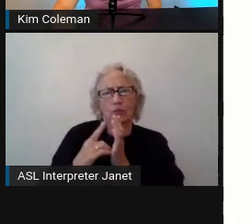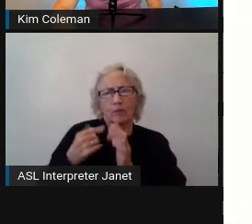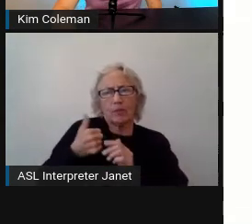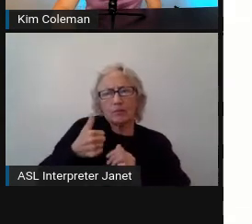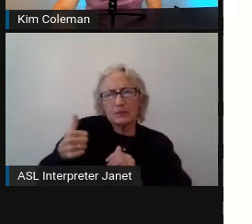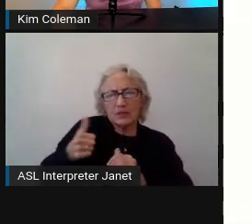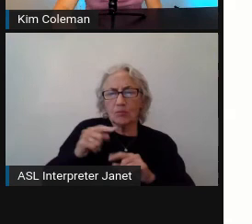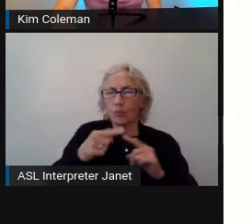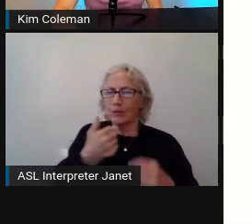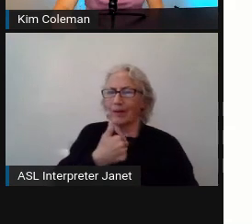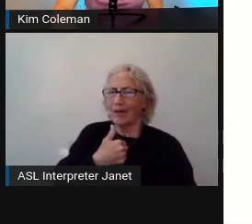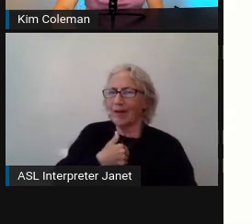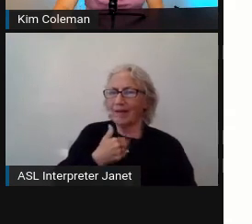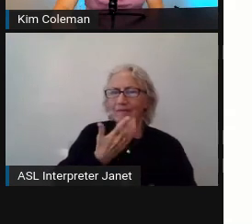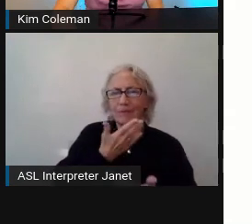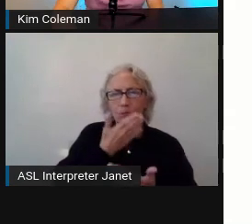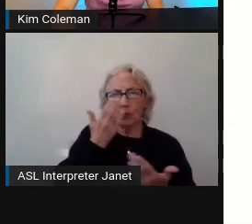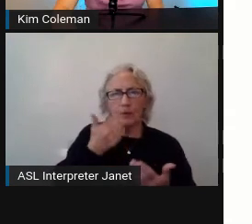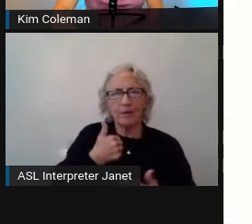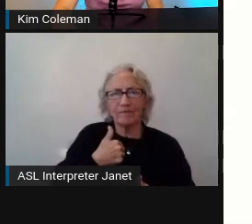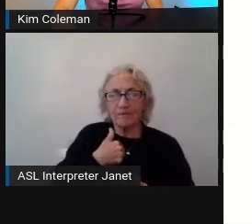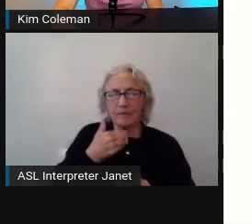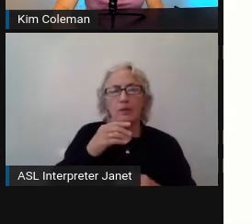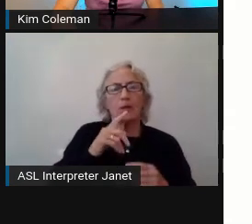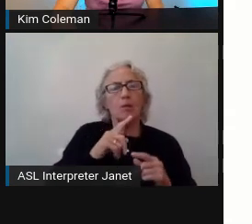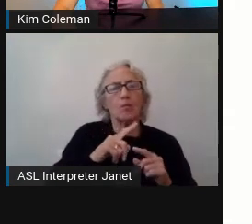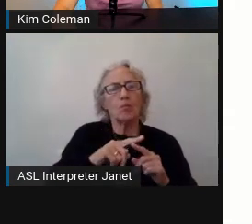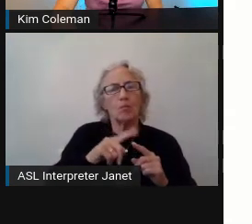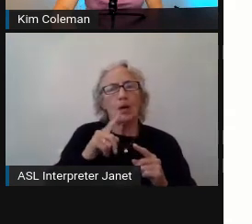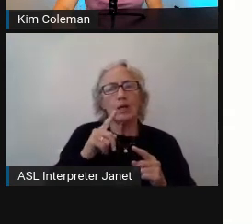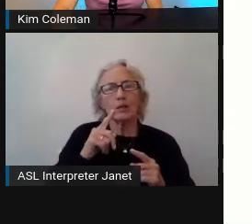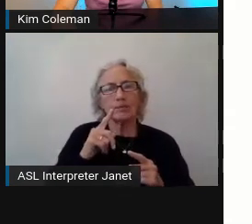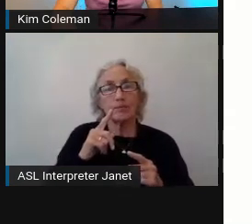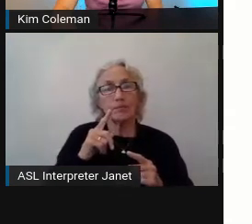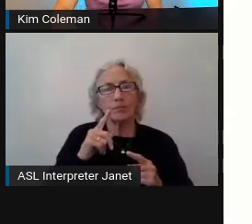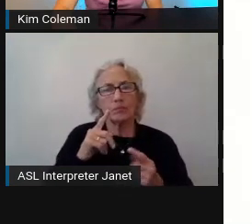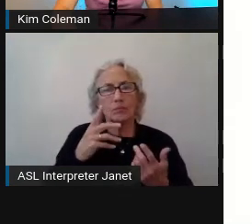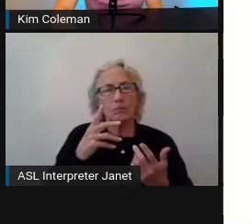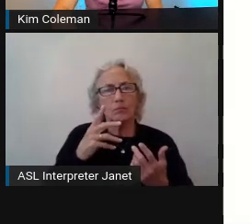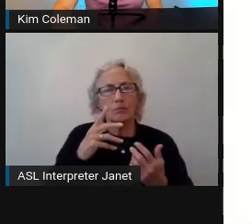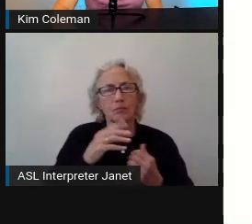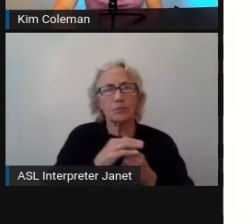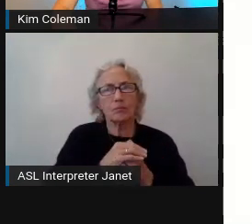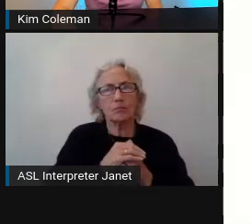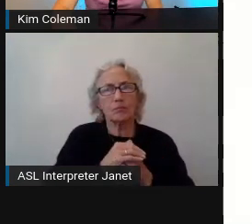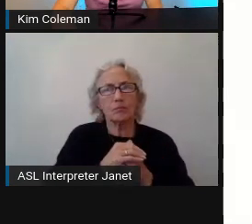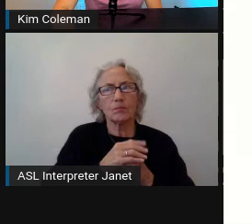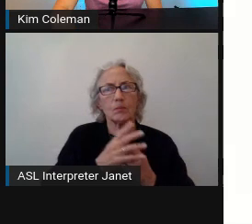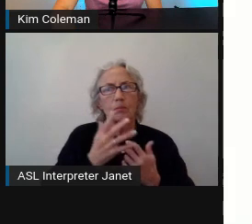In that sense, that is probably the most critical part regarding accessibility. We cannot check.